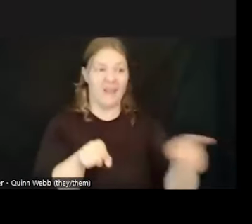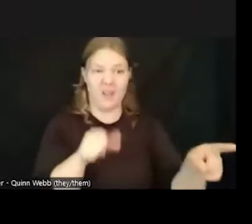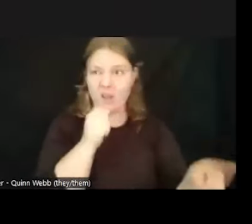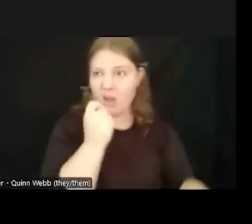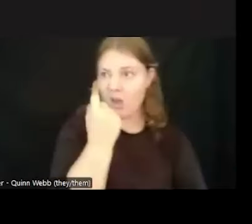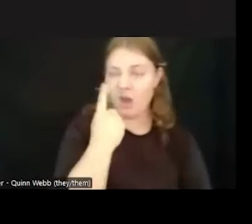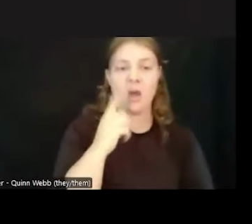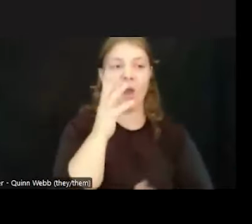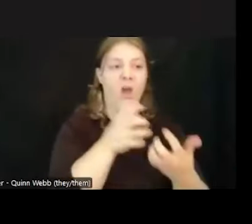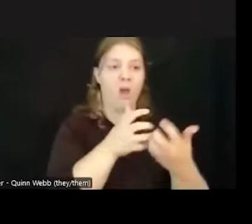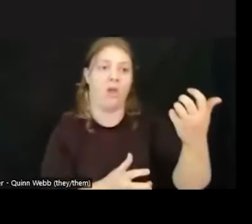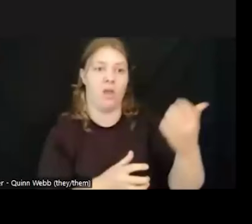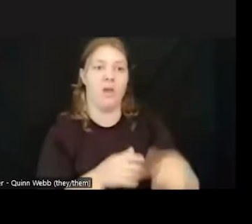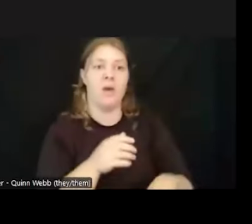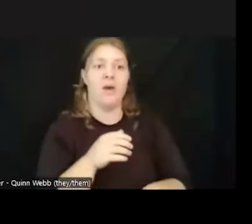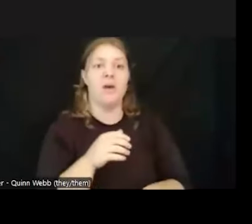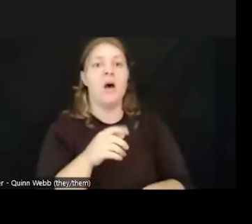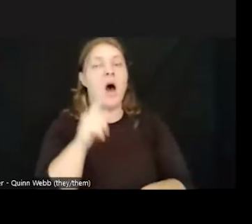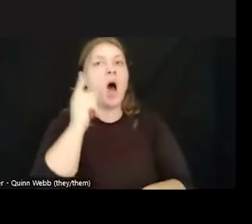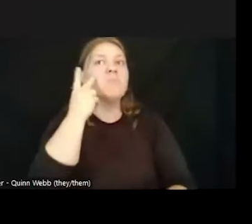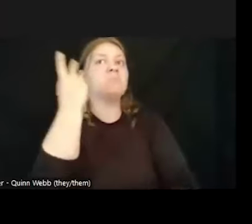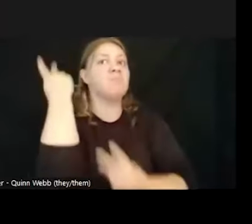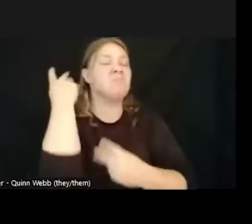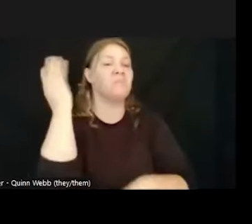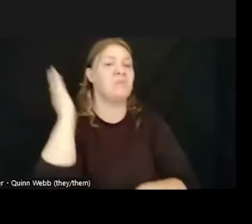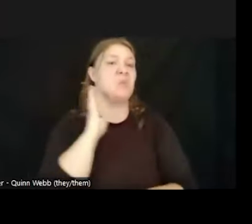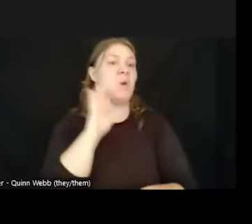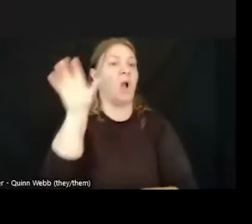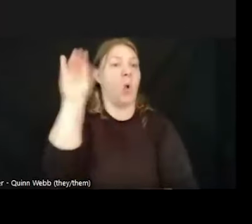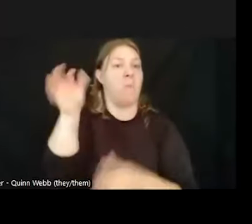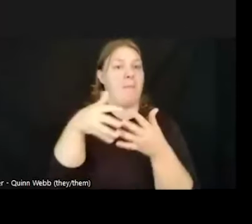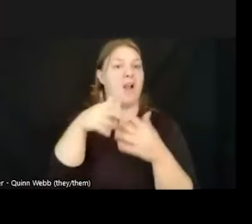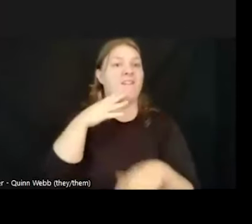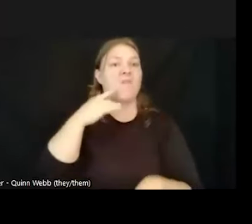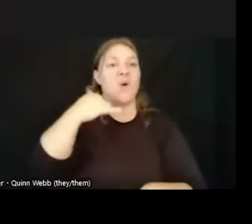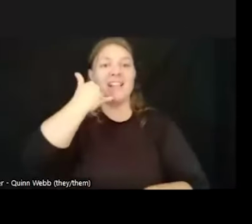work in Corporate America for a telecomunications company and explaining to people you know one of